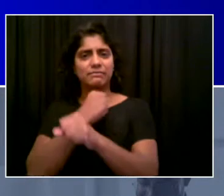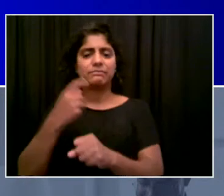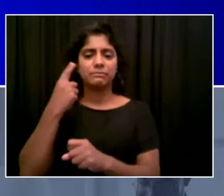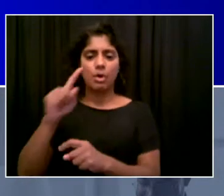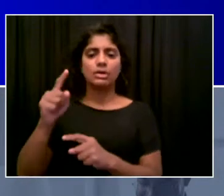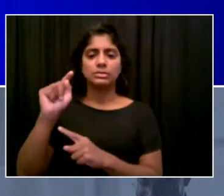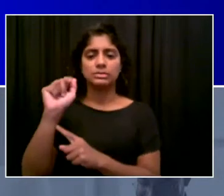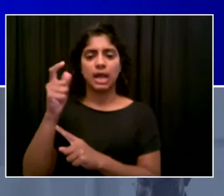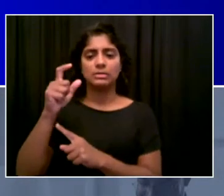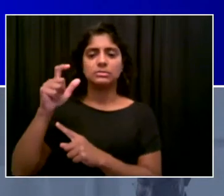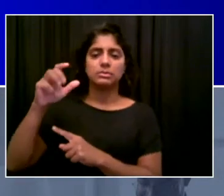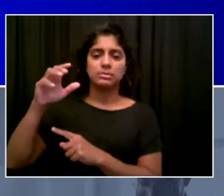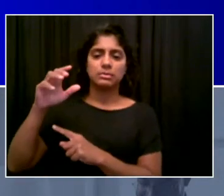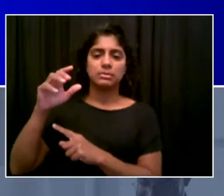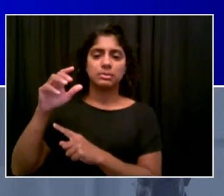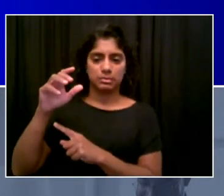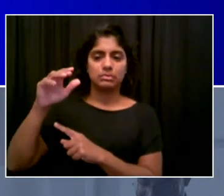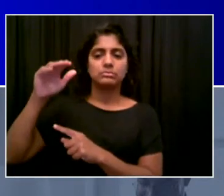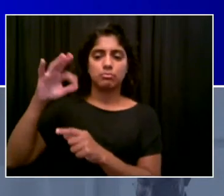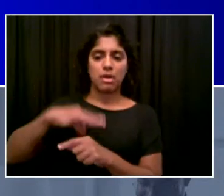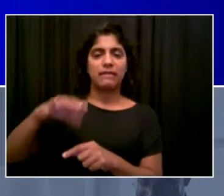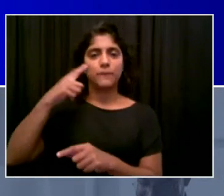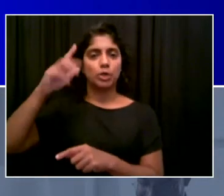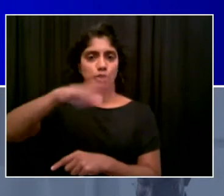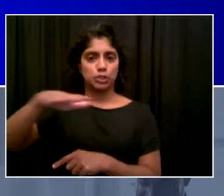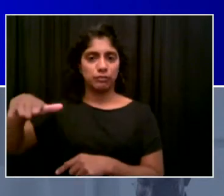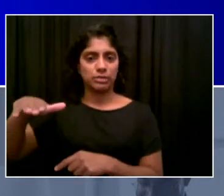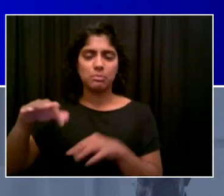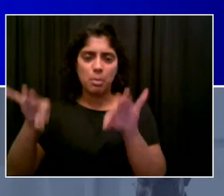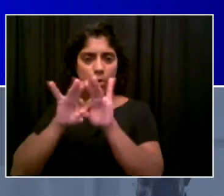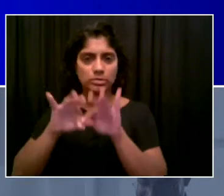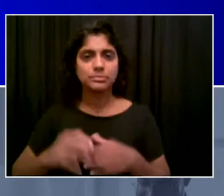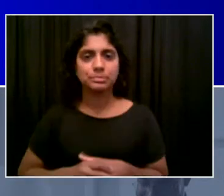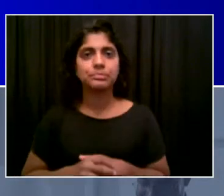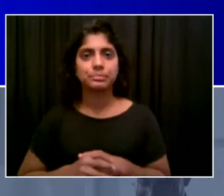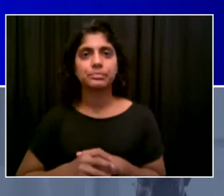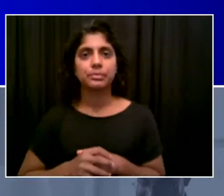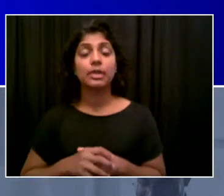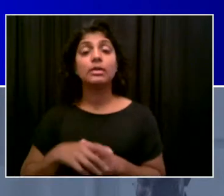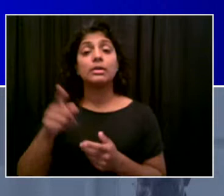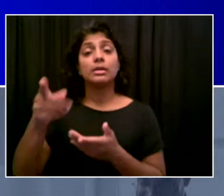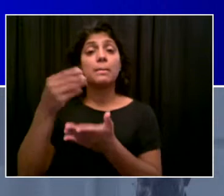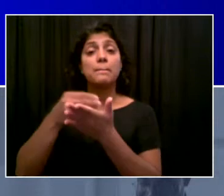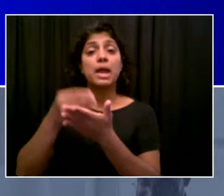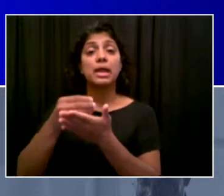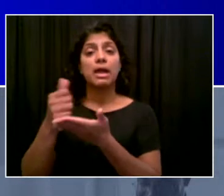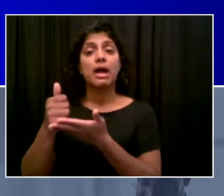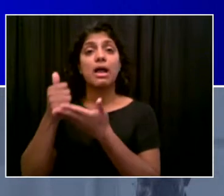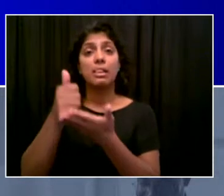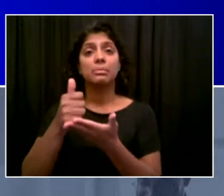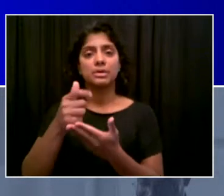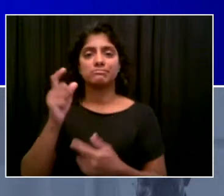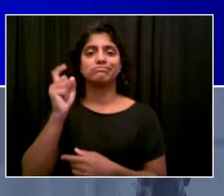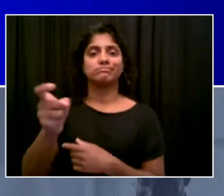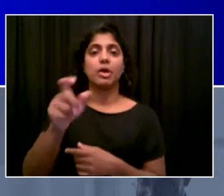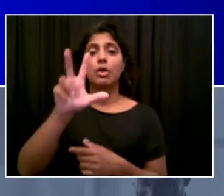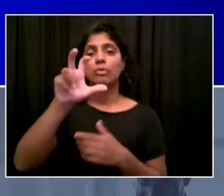CONGRESS FOR A ONLG TIME. THIS WAS HER